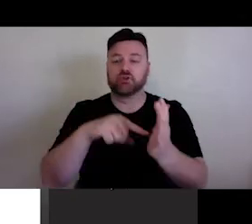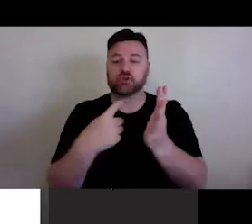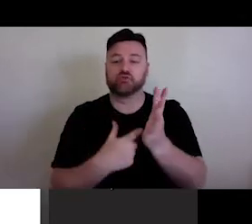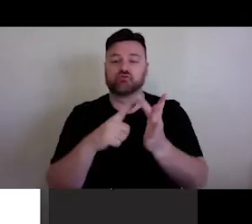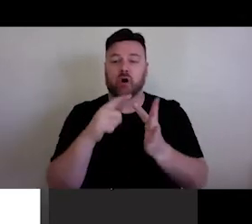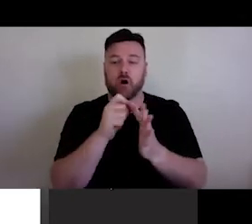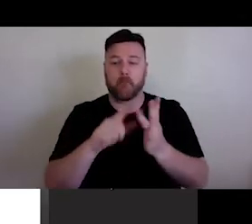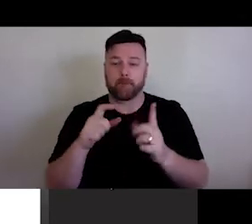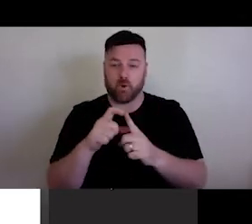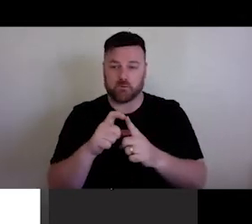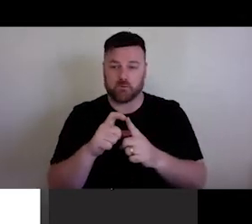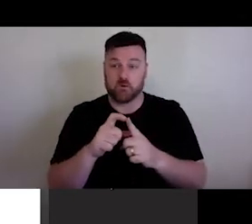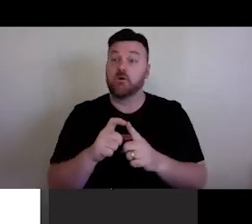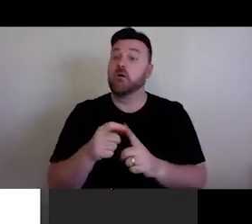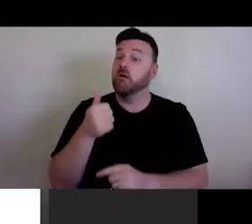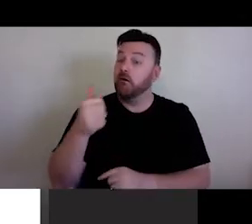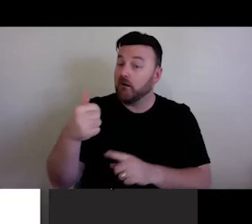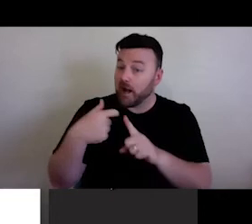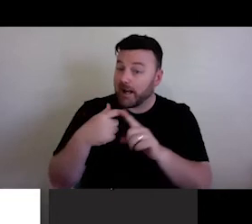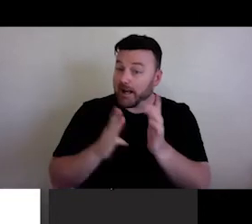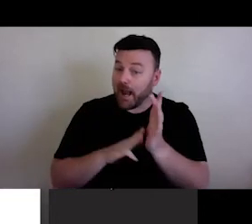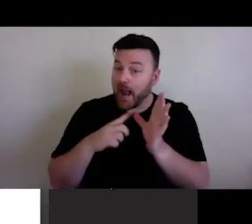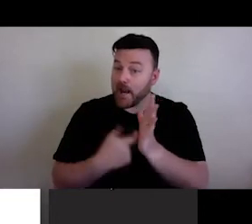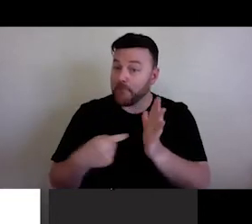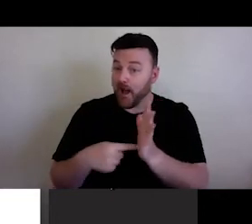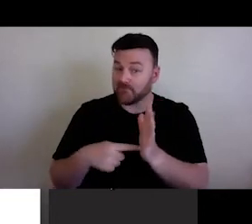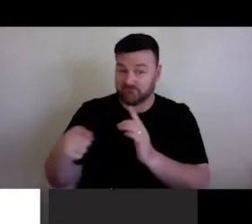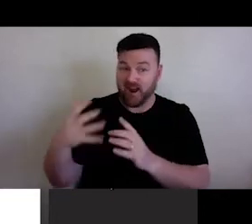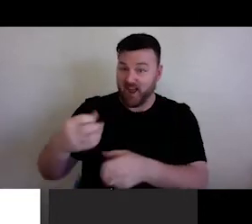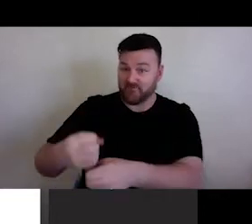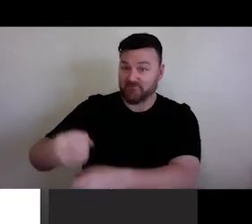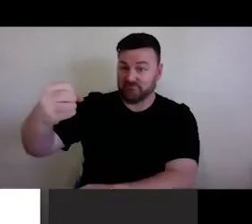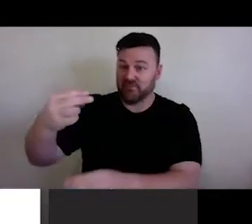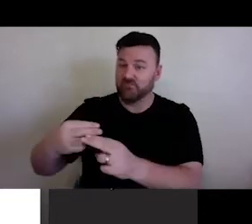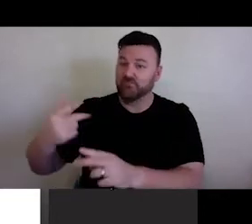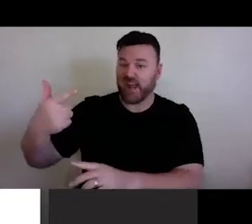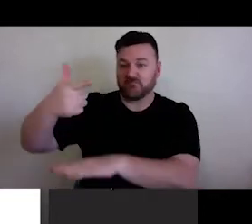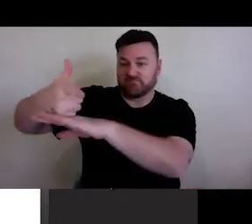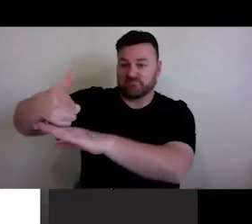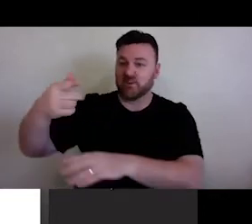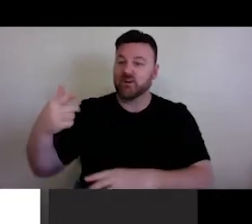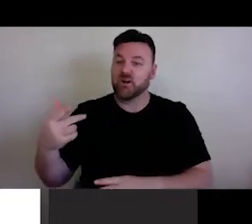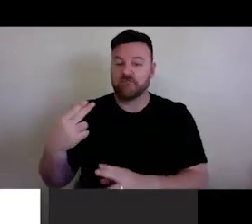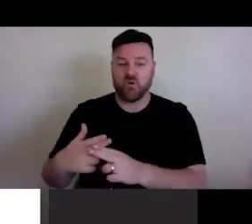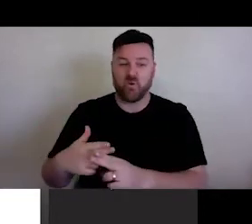K Mart actually has some really great tripods at the moment for about $19. They're fantastic. Really cheap way to get you really